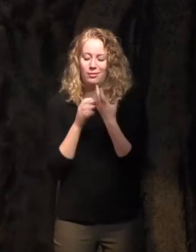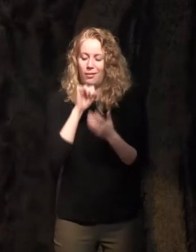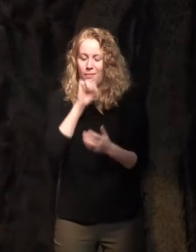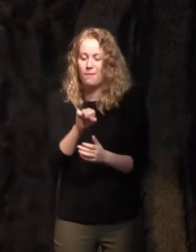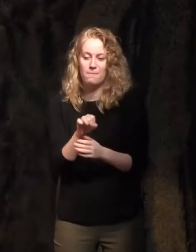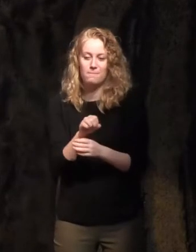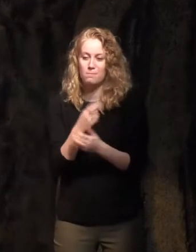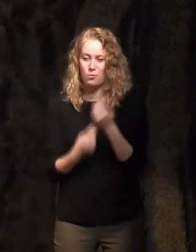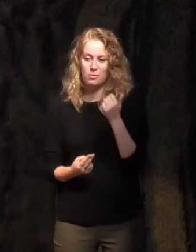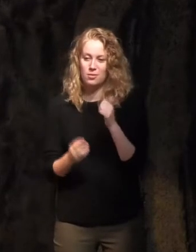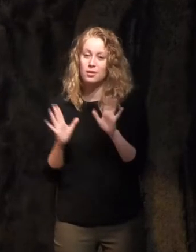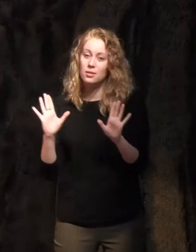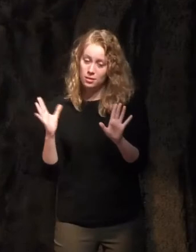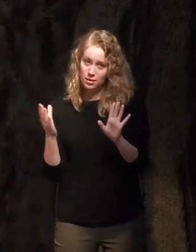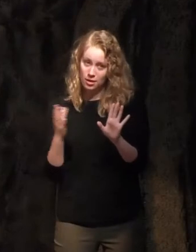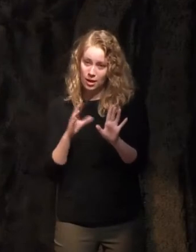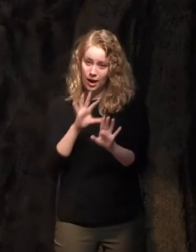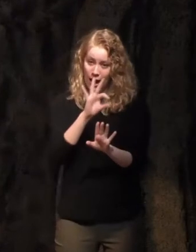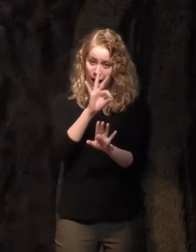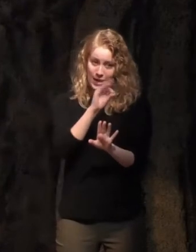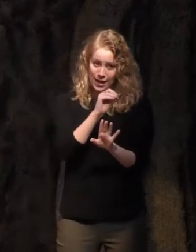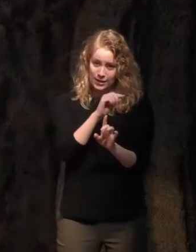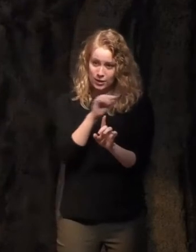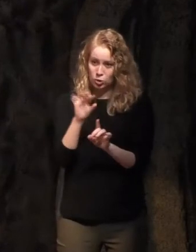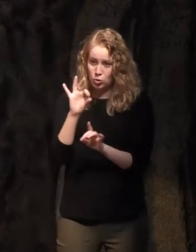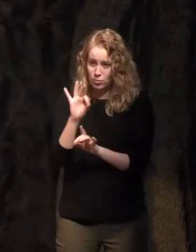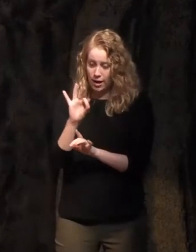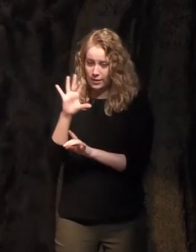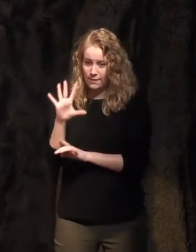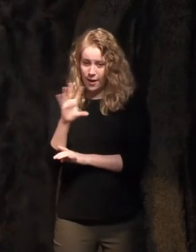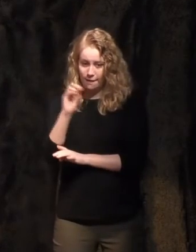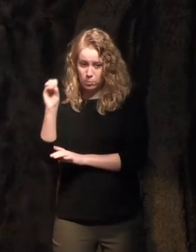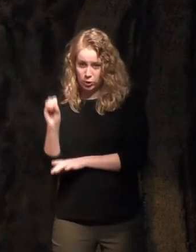and 90 to 95% cause I've already done one,